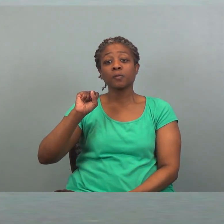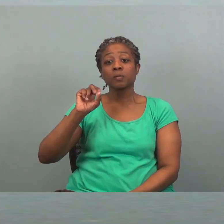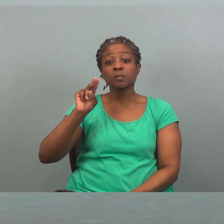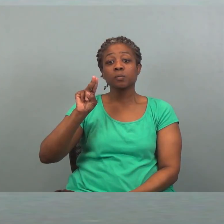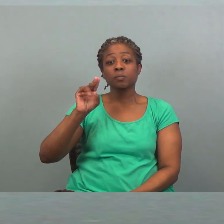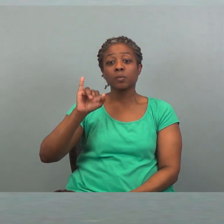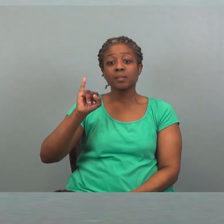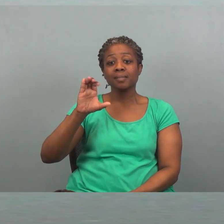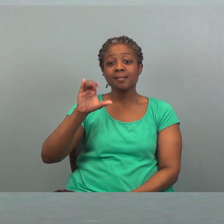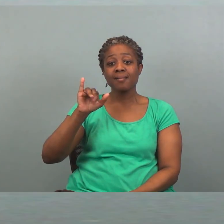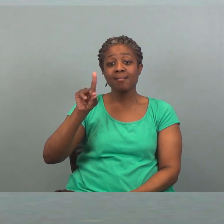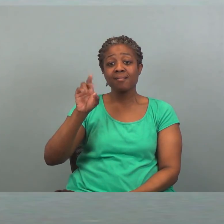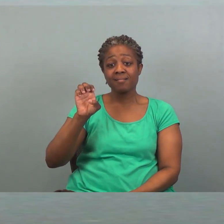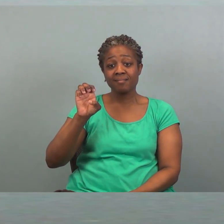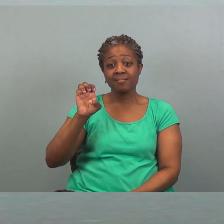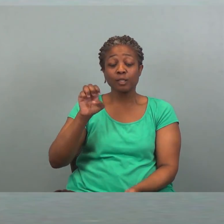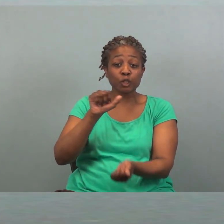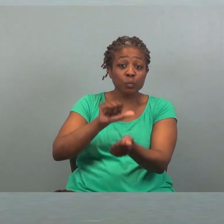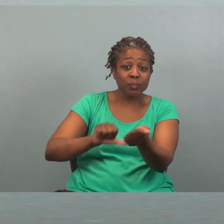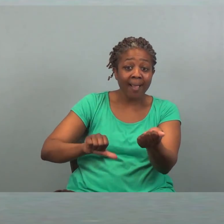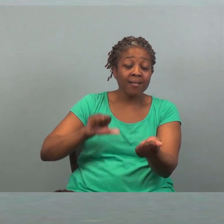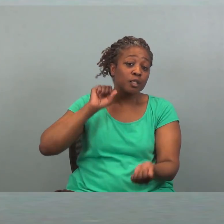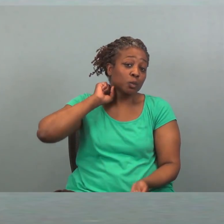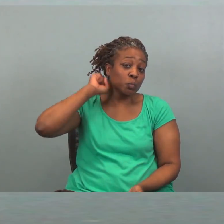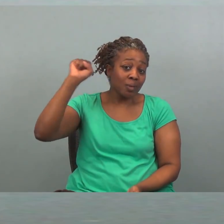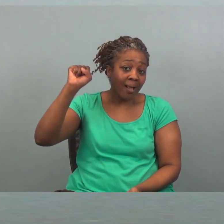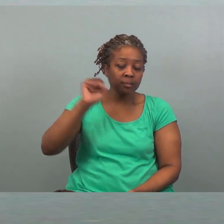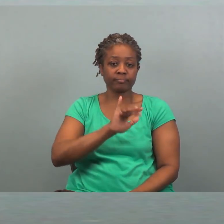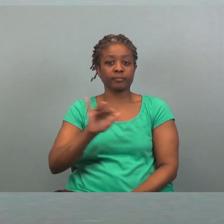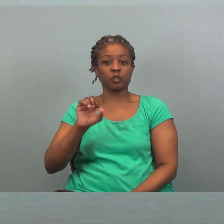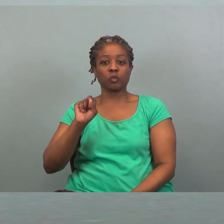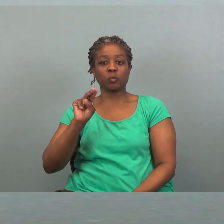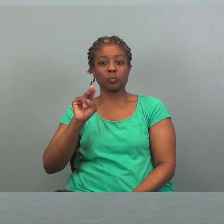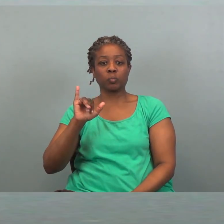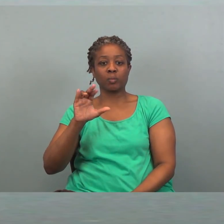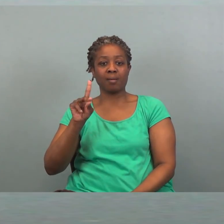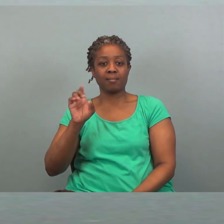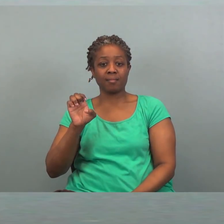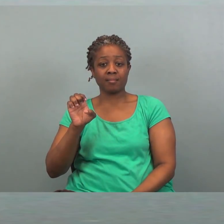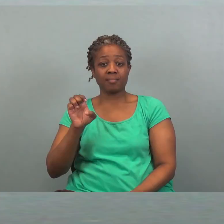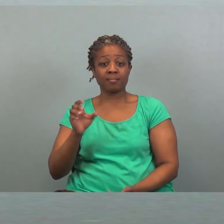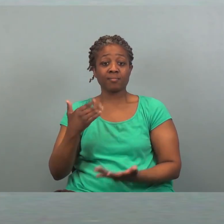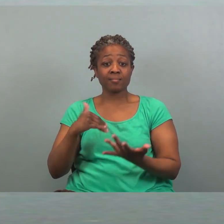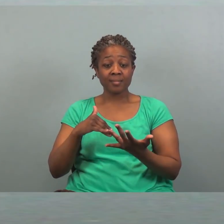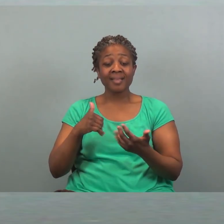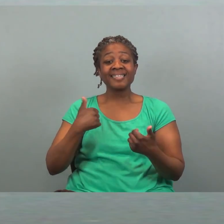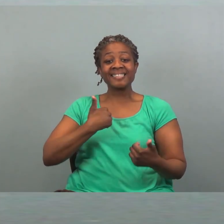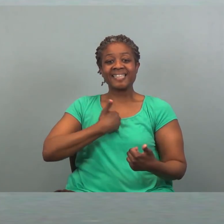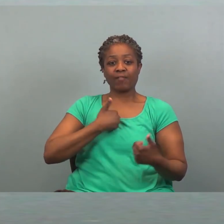Another triggering word is "suicide": dominant hand A handshape, thumb cuts across non-dominant wrist; dominant hand S handshape pulls away from the neck like a noose; fingerspell the word.